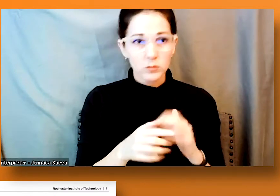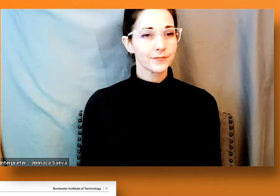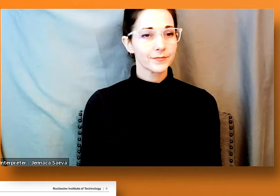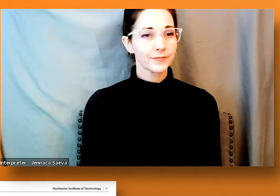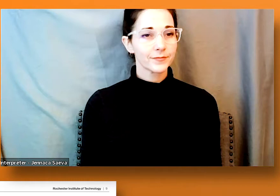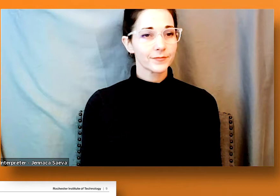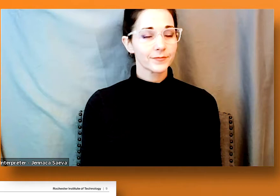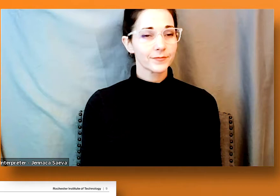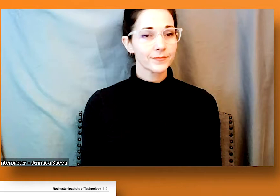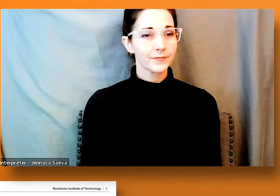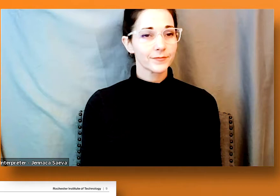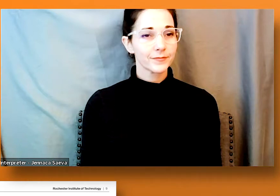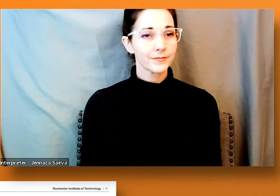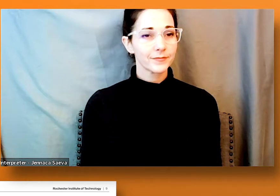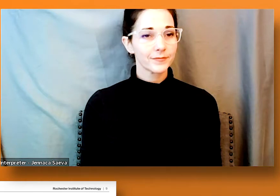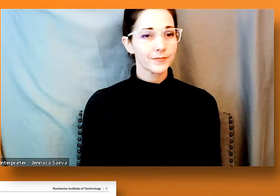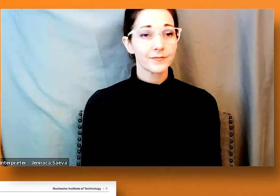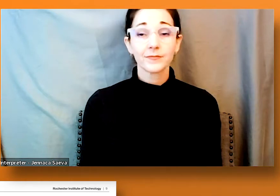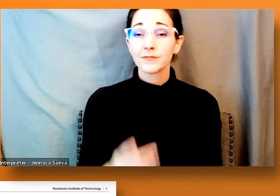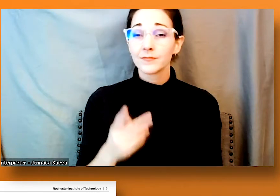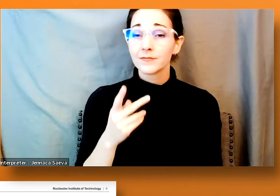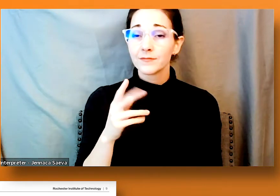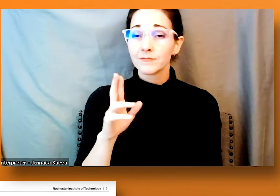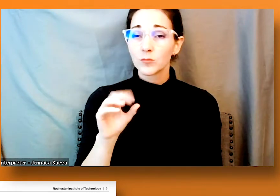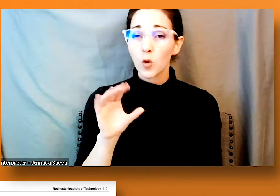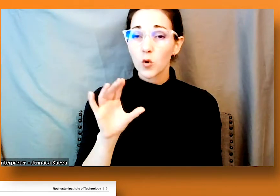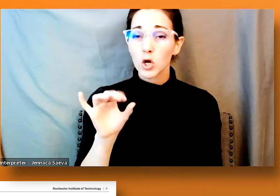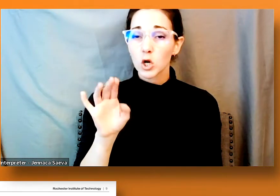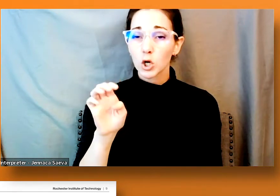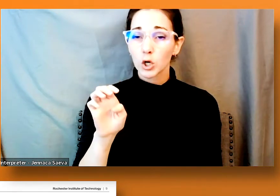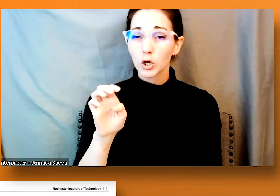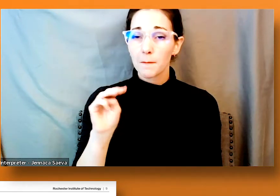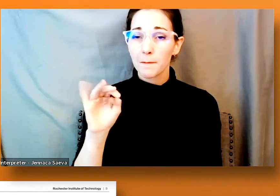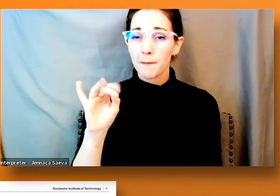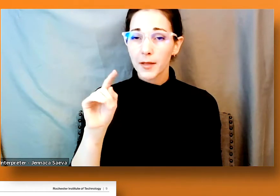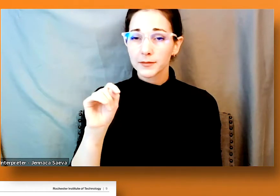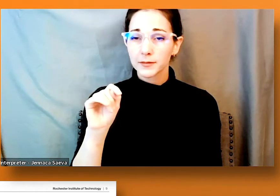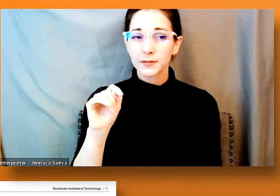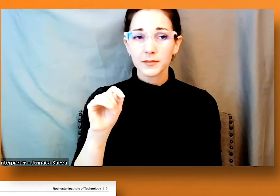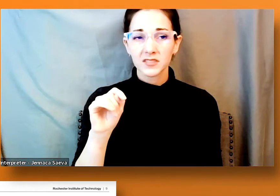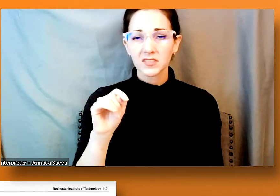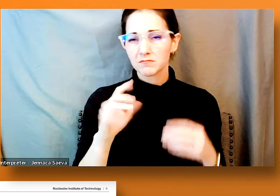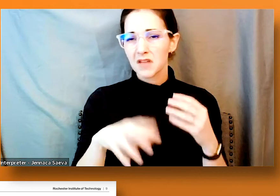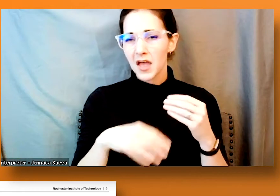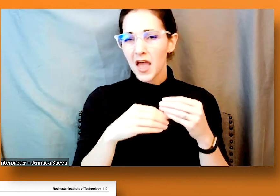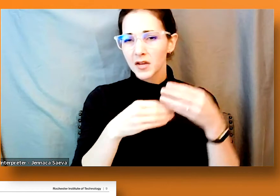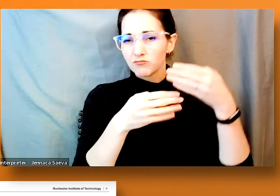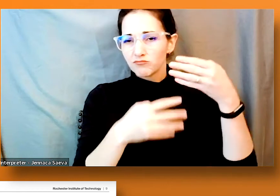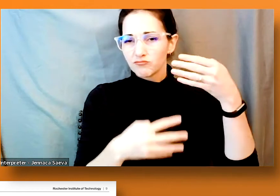Under procurements, we have included these categories: capital equipment,